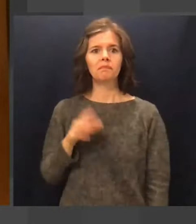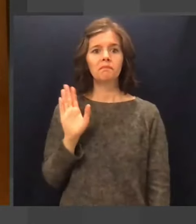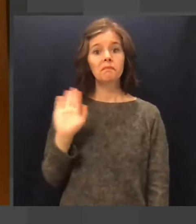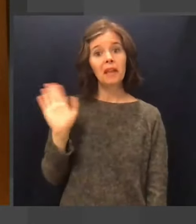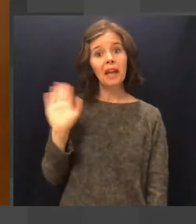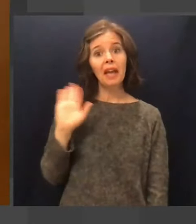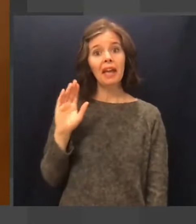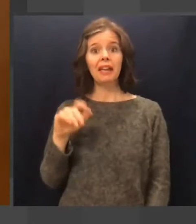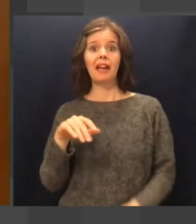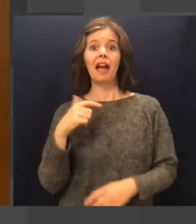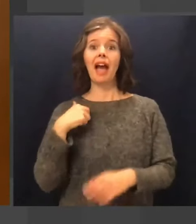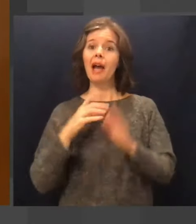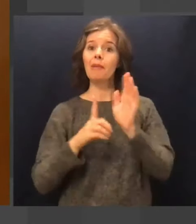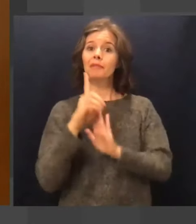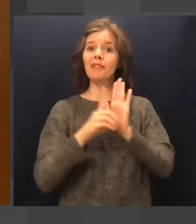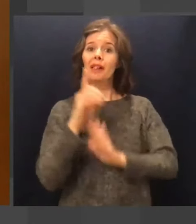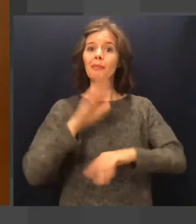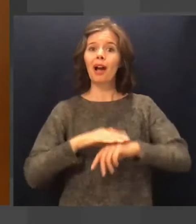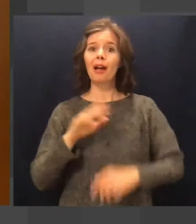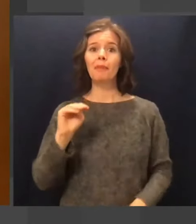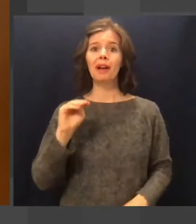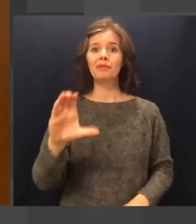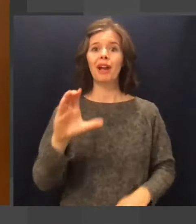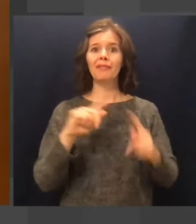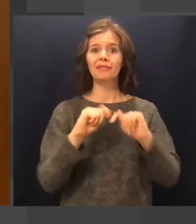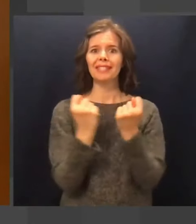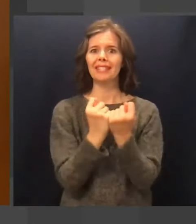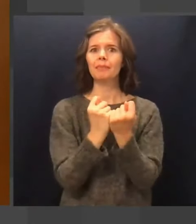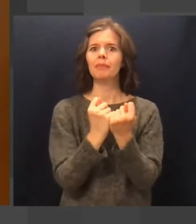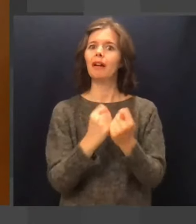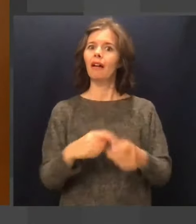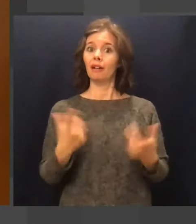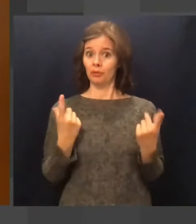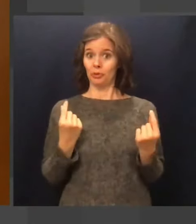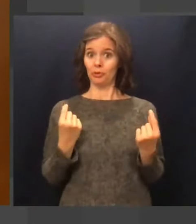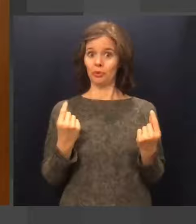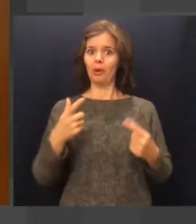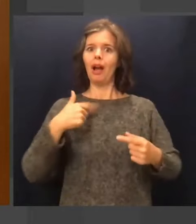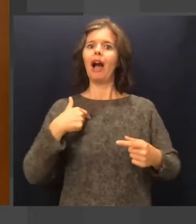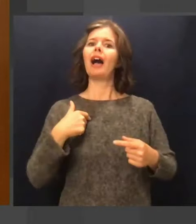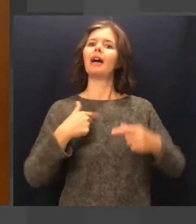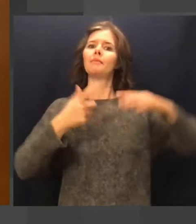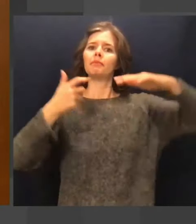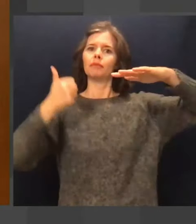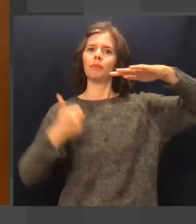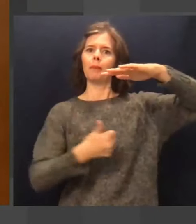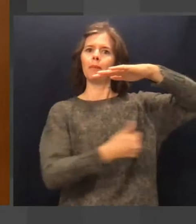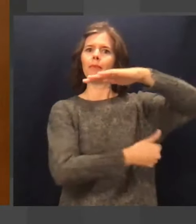WHAT WILL YOU BUILD.